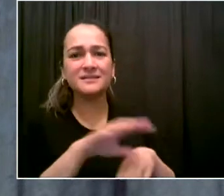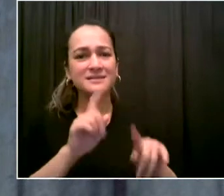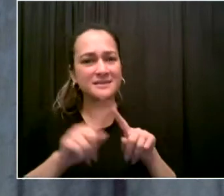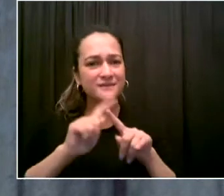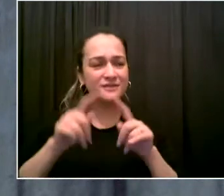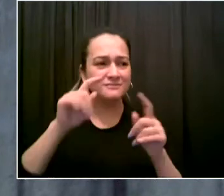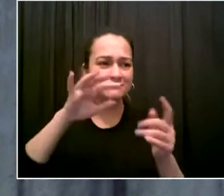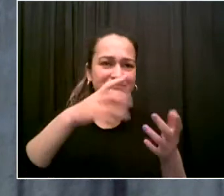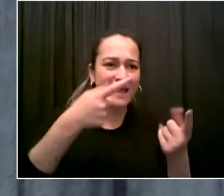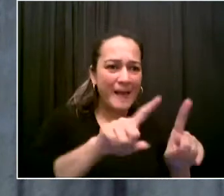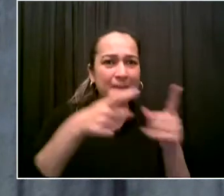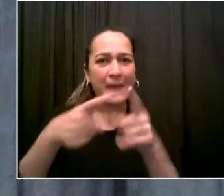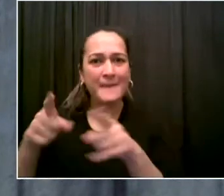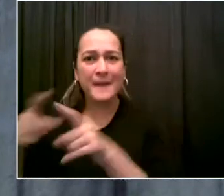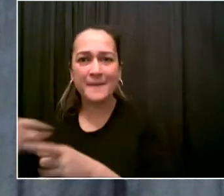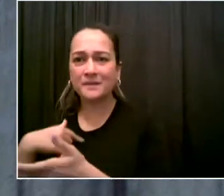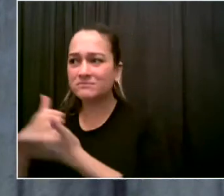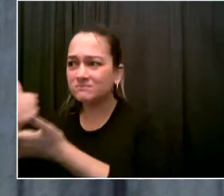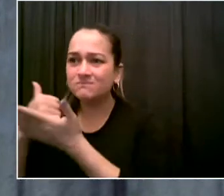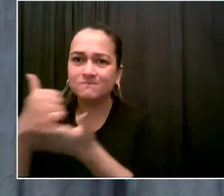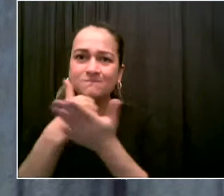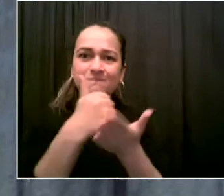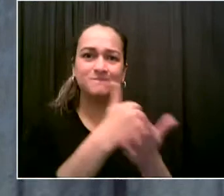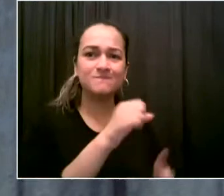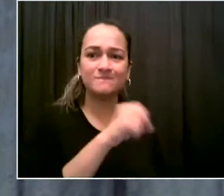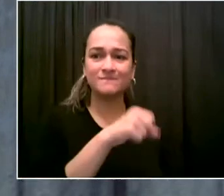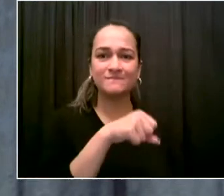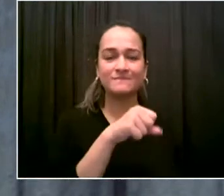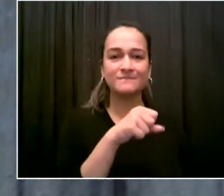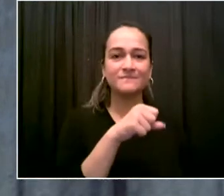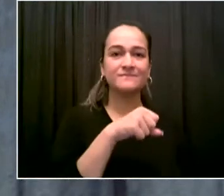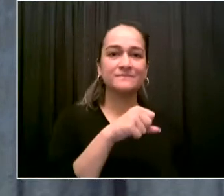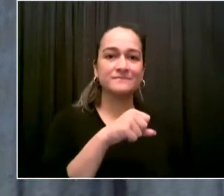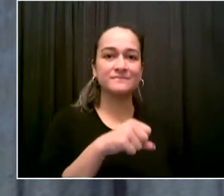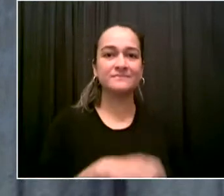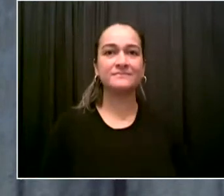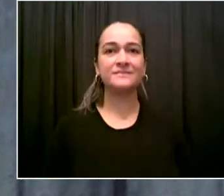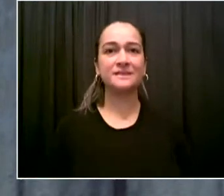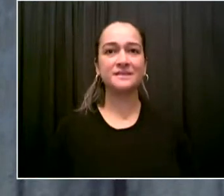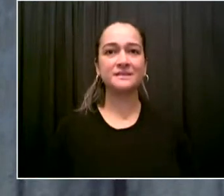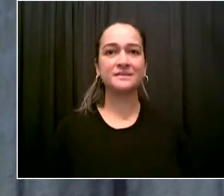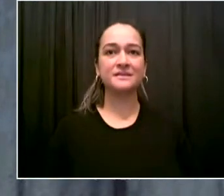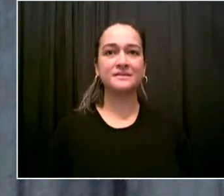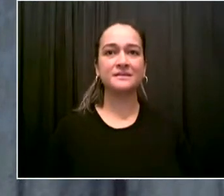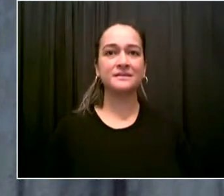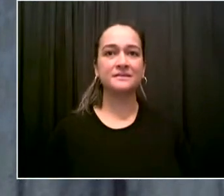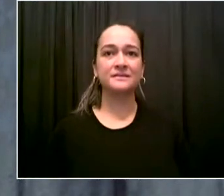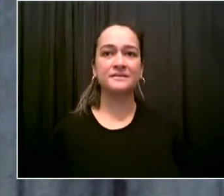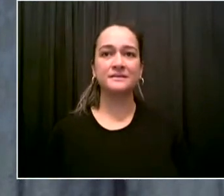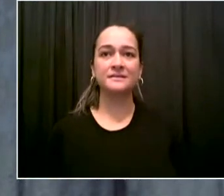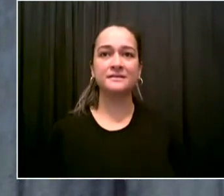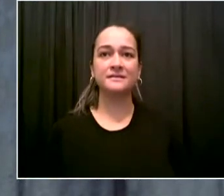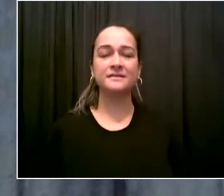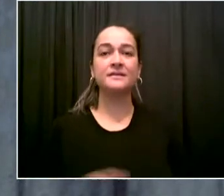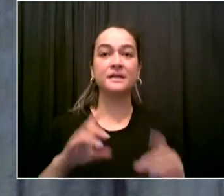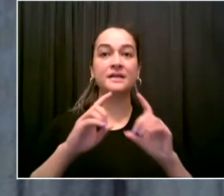PSUPO RTSTAFF,